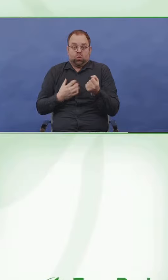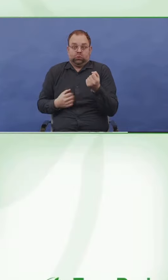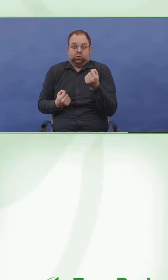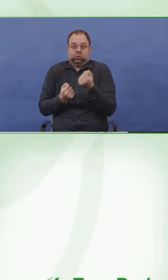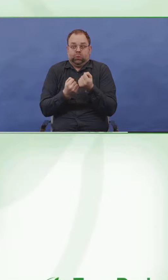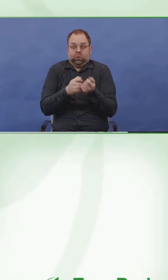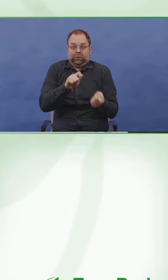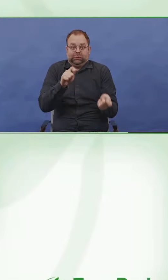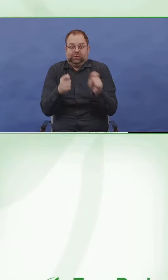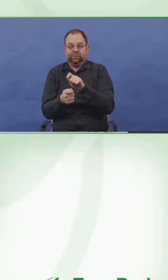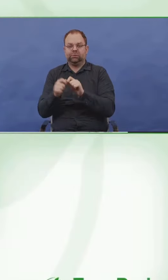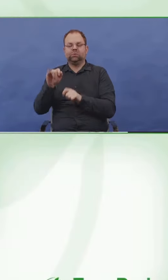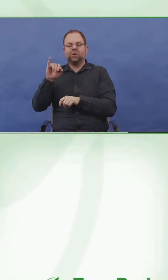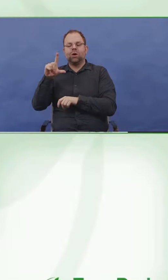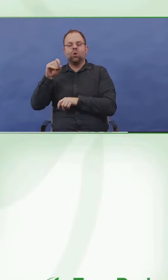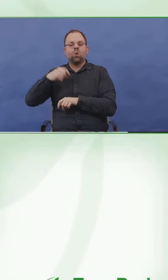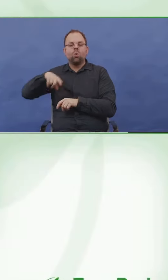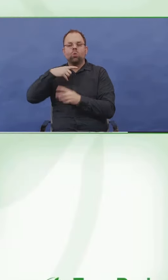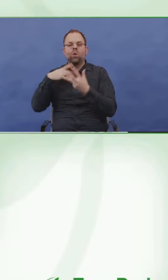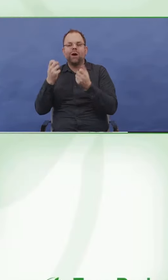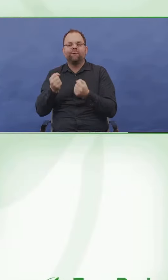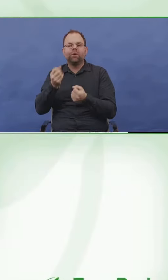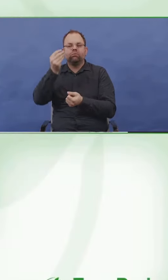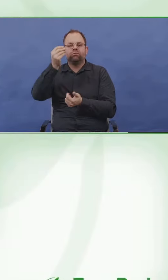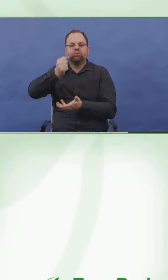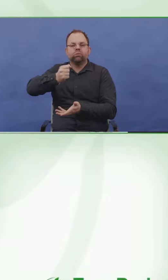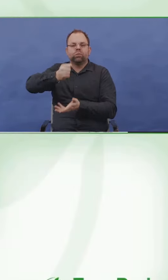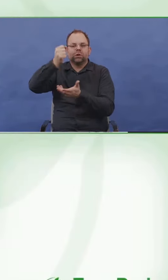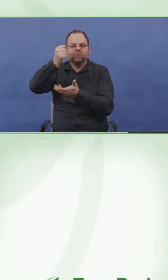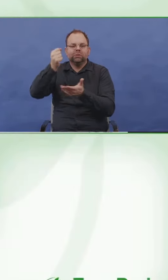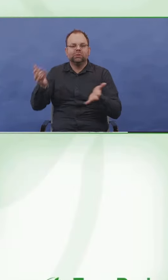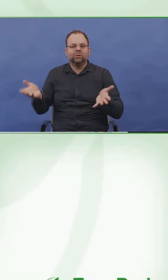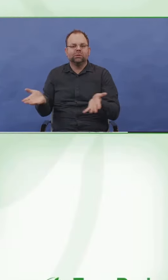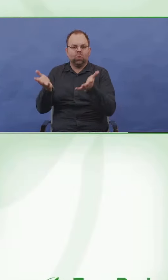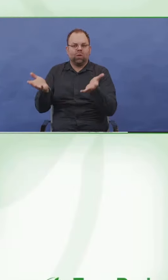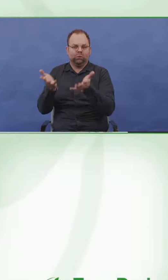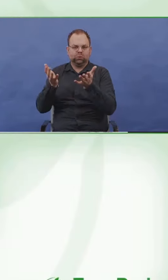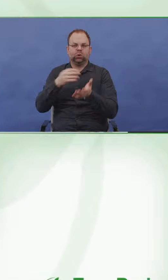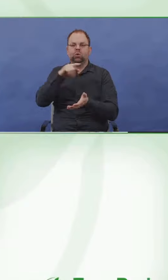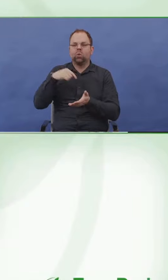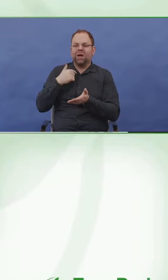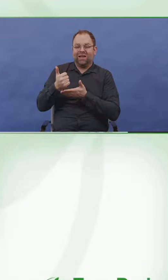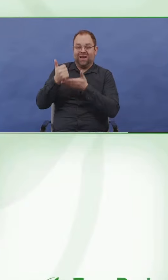We of course are very concerned and interested in the working conditions of care workers.